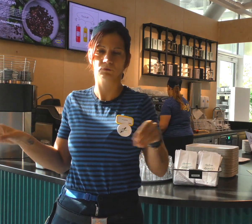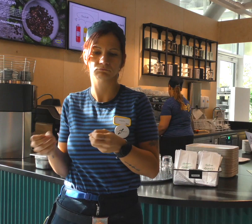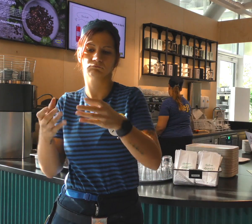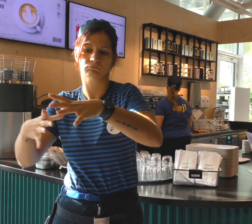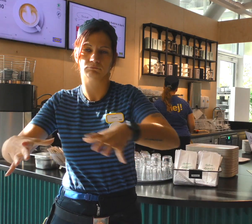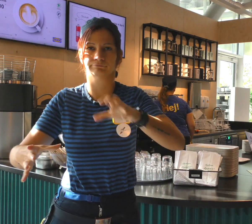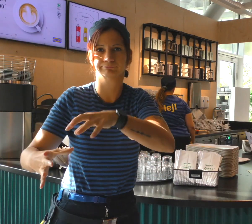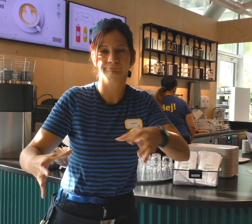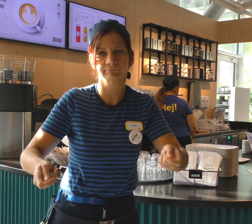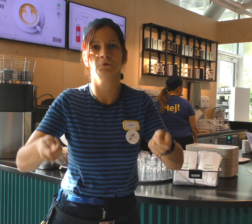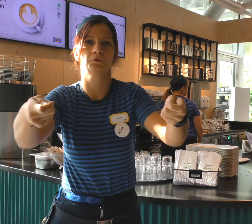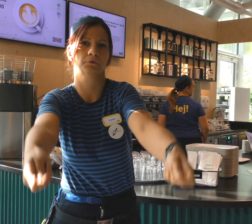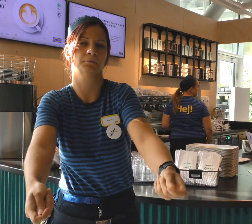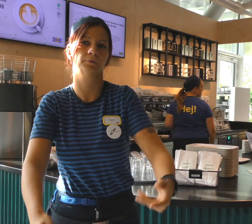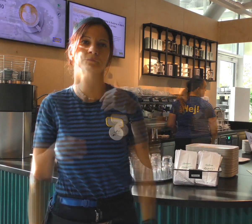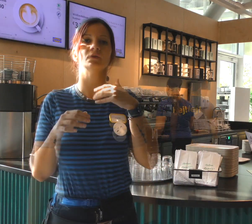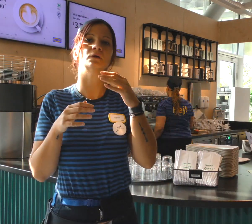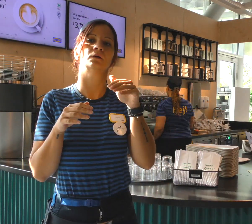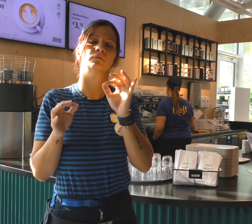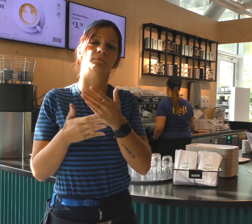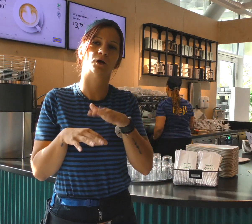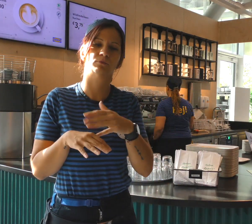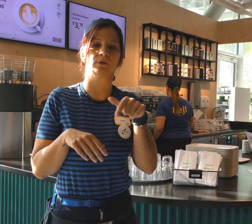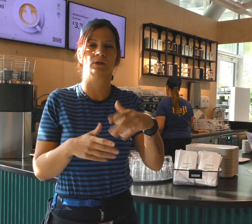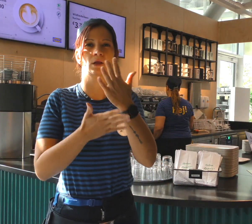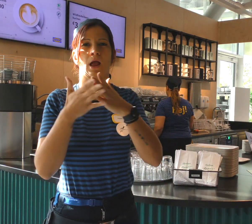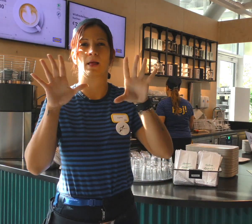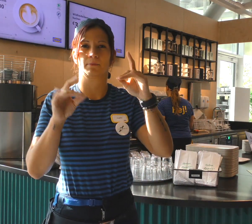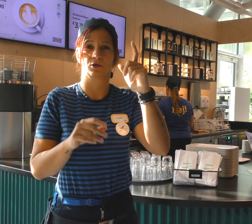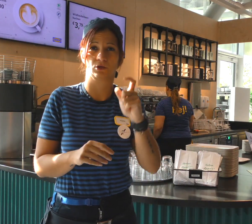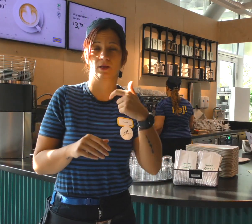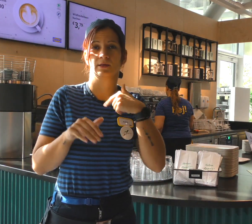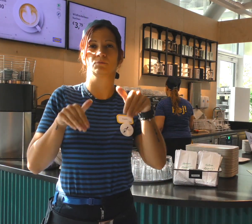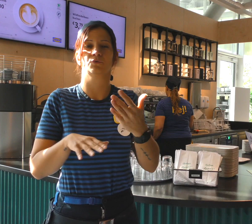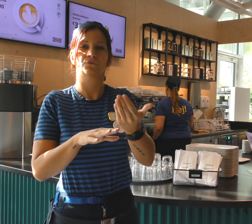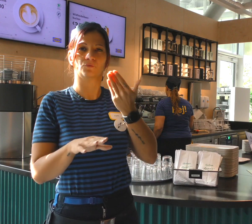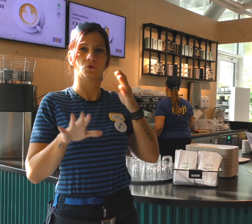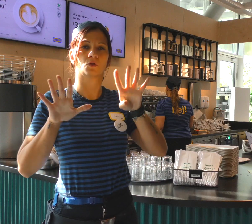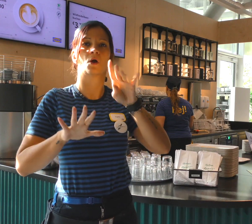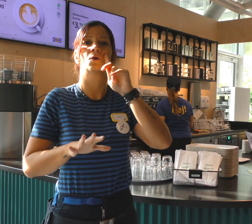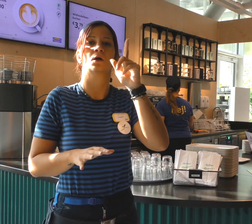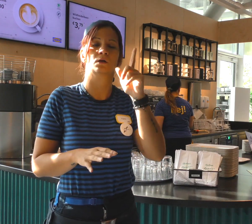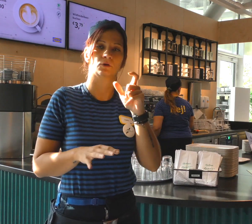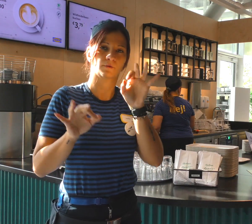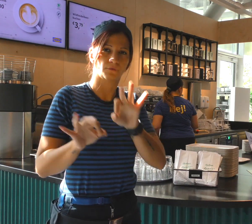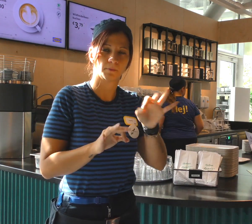and serve them to the customers on a tray. For example, if we open at 09:30, I have to start preparing before 09:00,